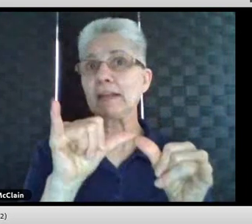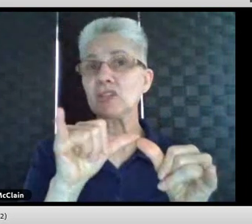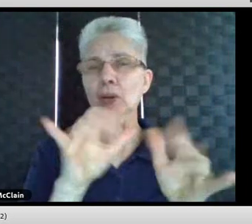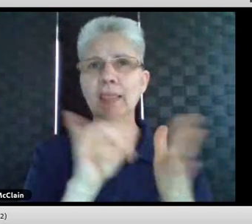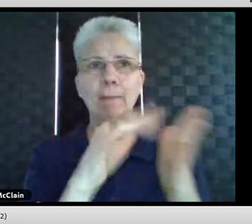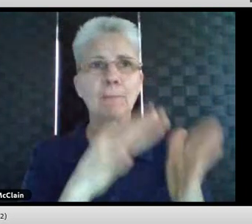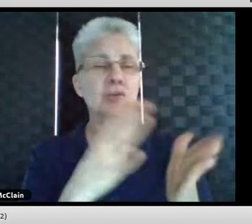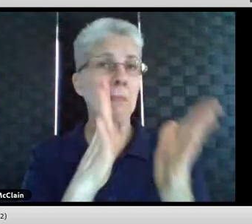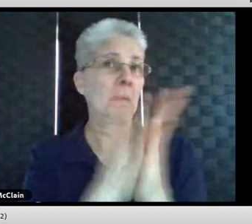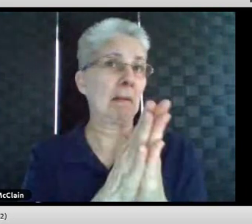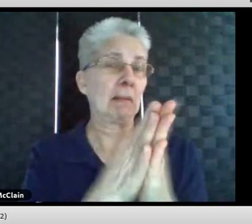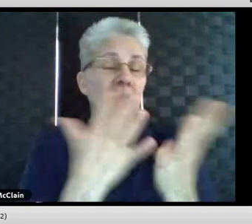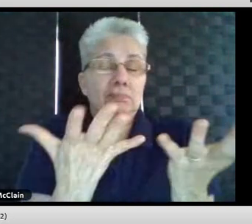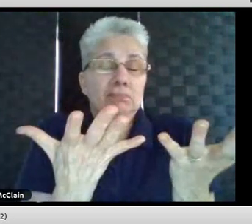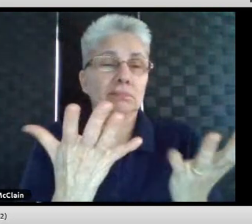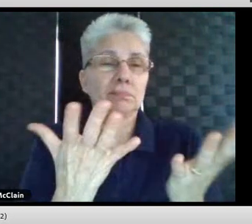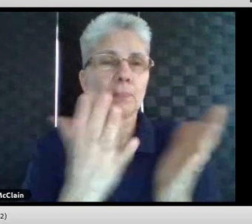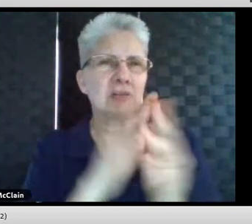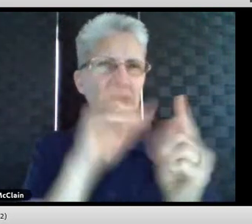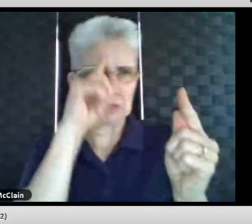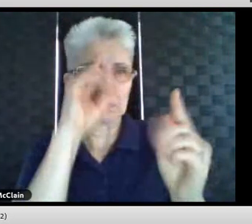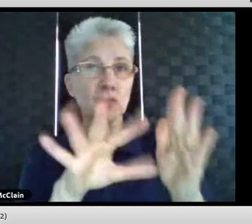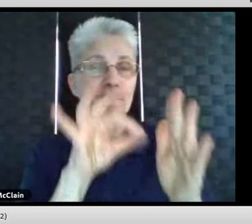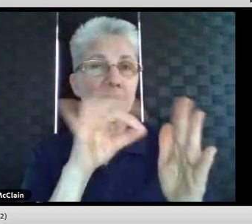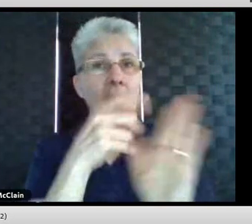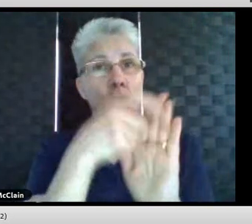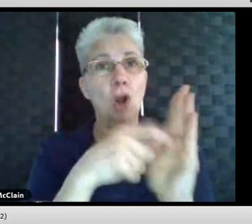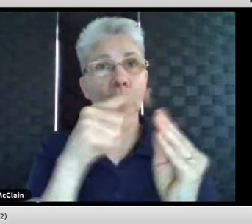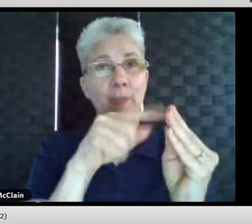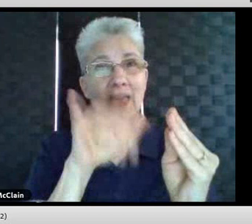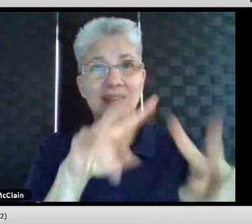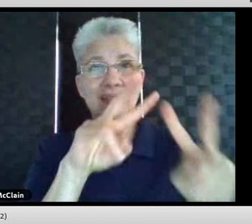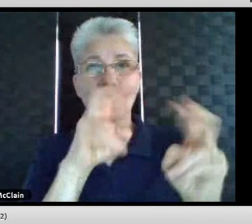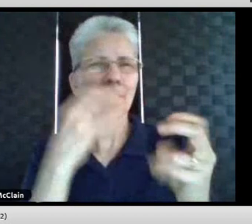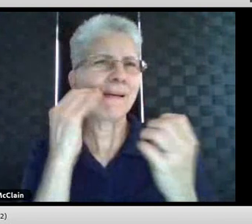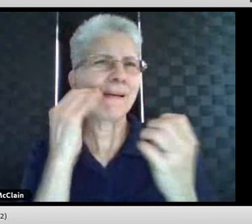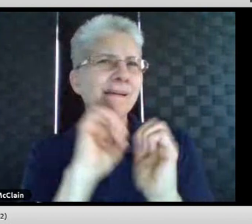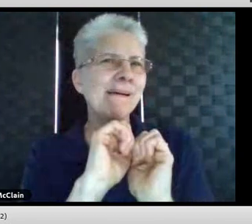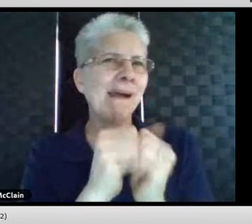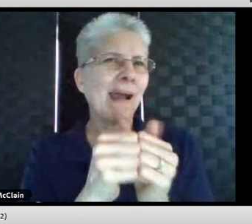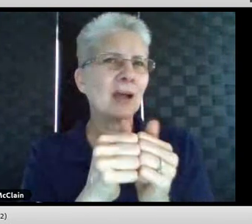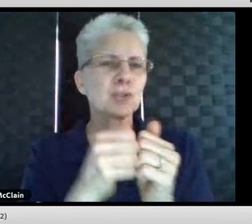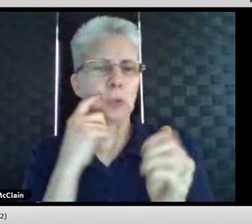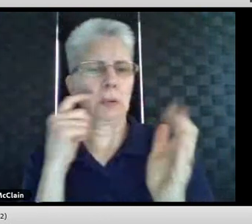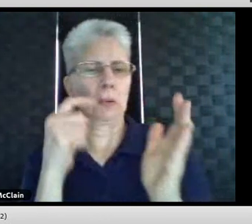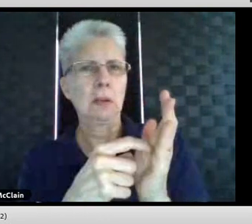because she expects to find articles on the topic but doesn't know how to identify them through the database,